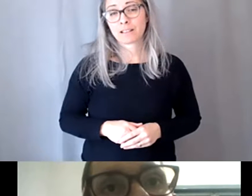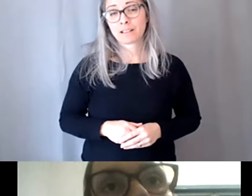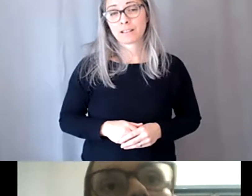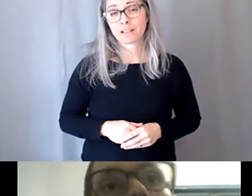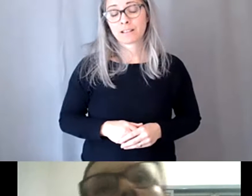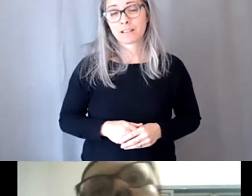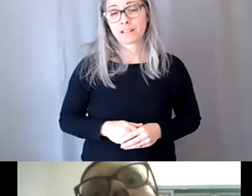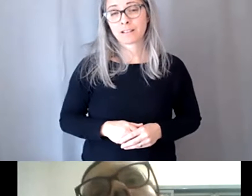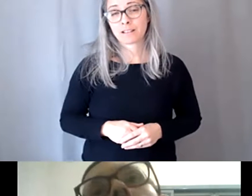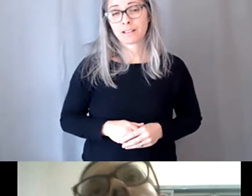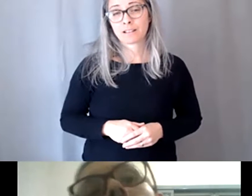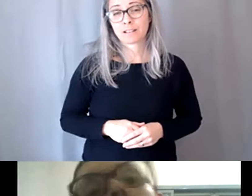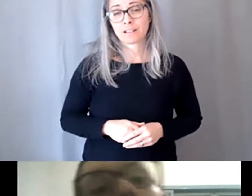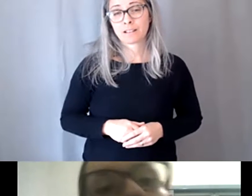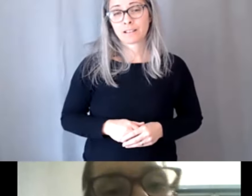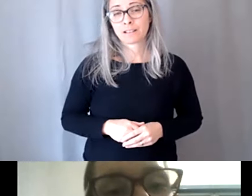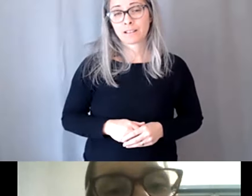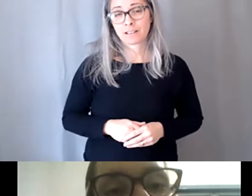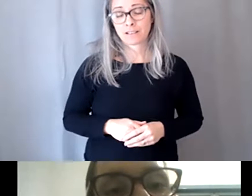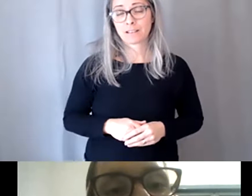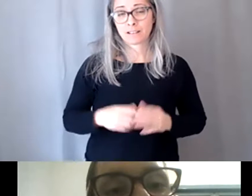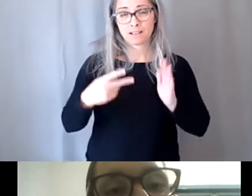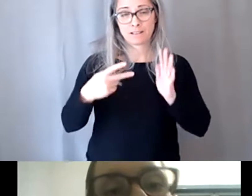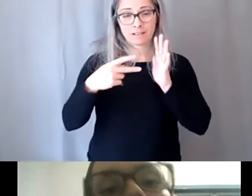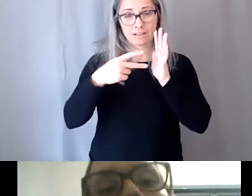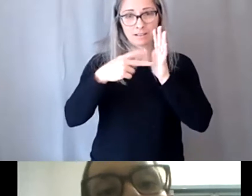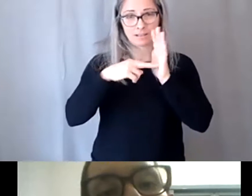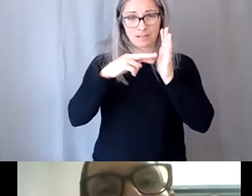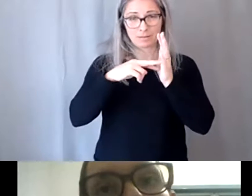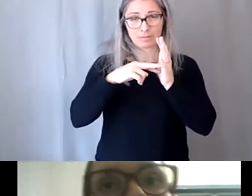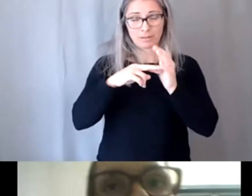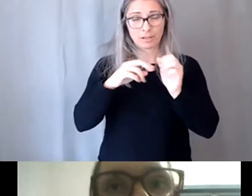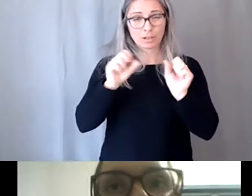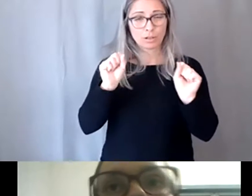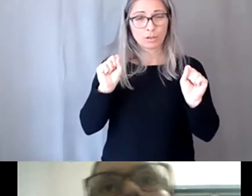to labelling some people as eligible